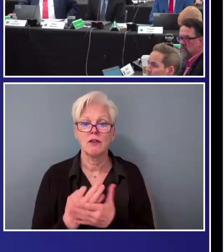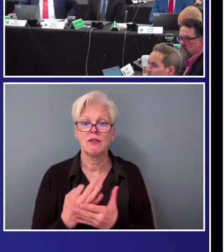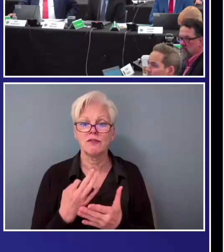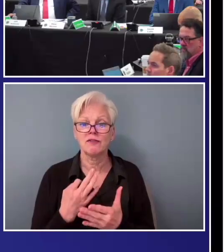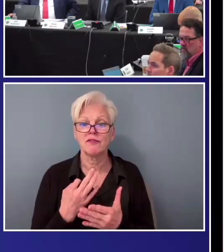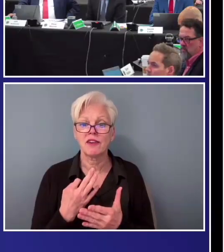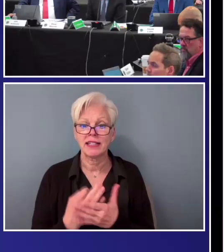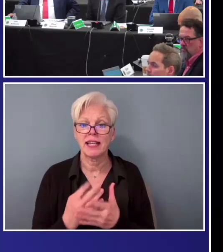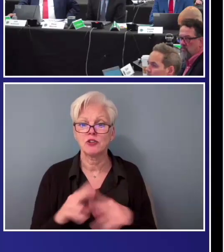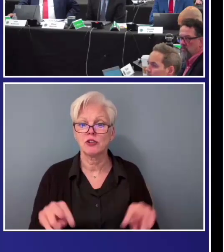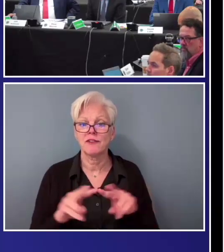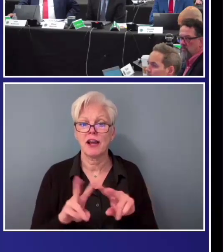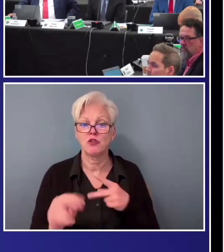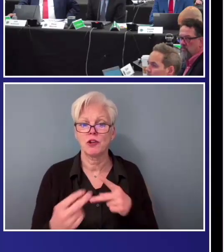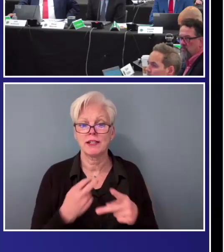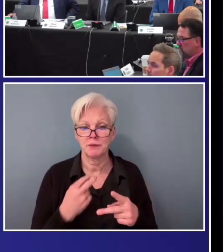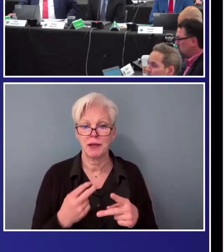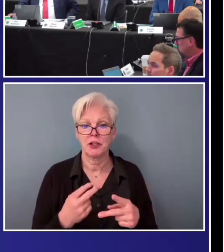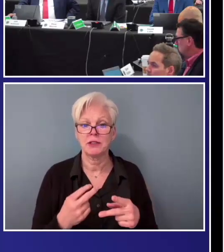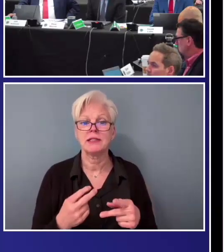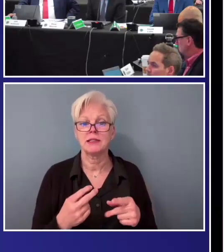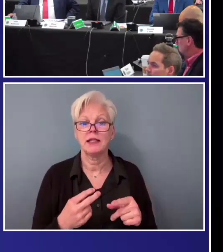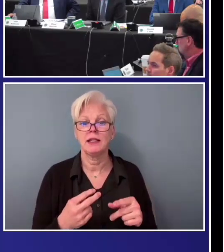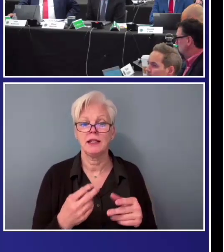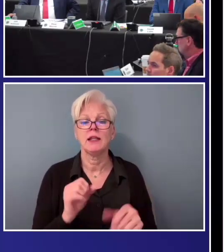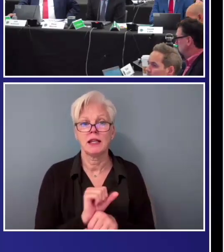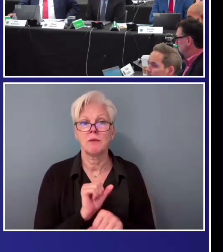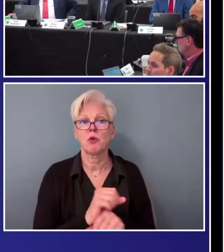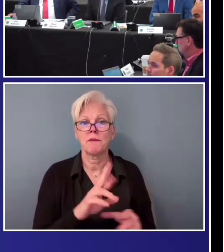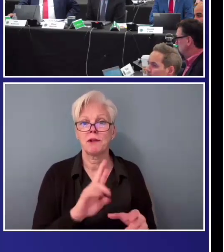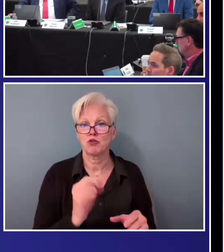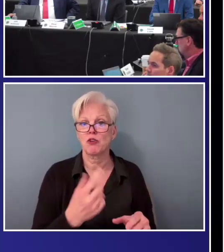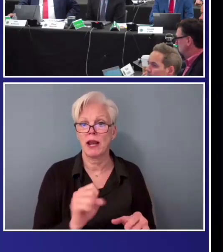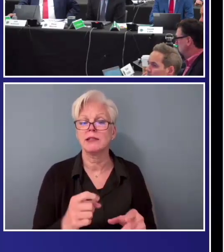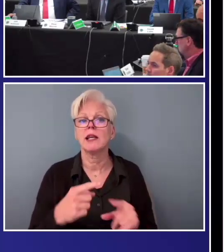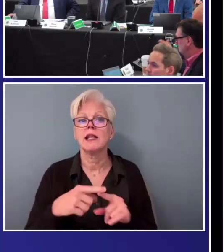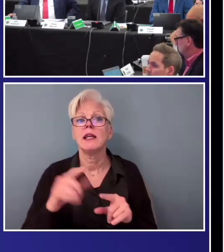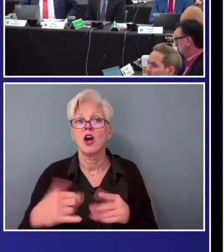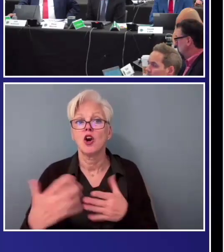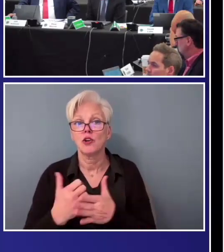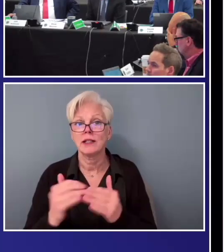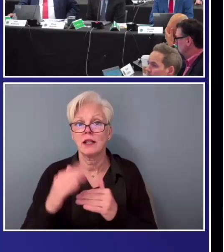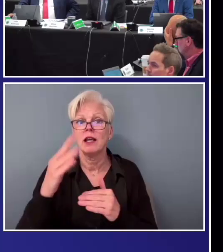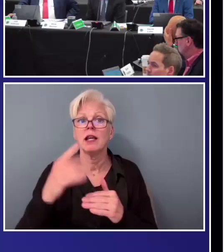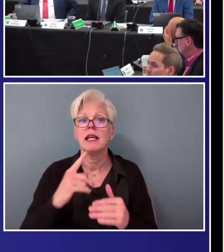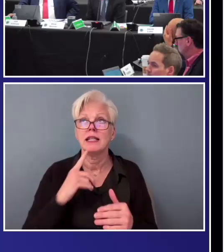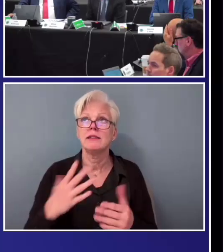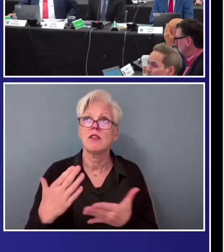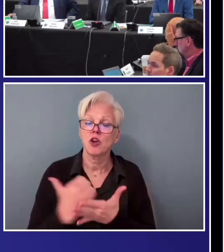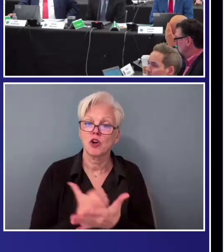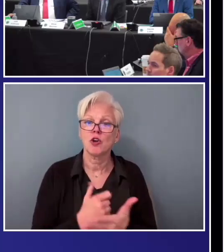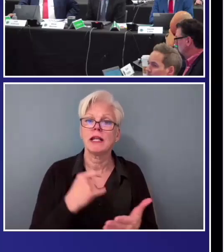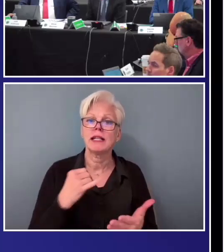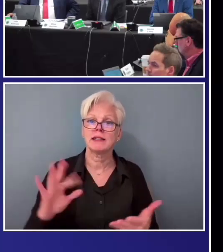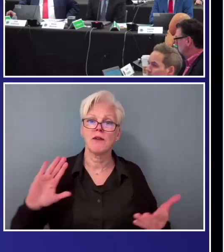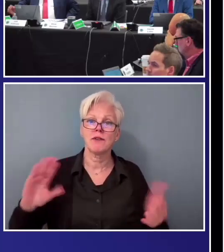regulations, the earnings threshold is the is essentially the, the comparative -- the earnings of the comparison group.